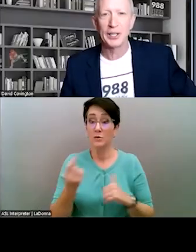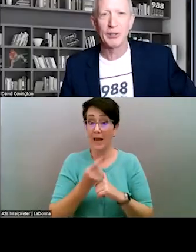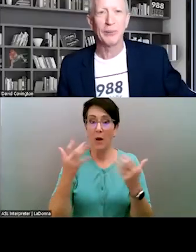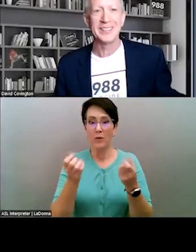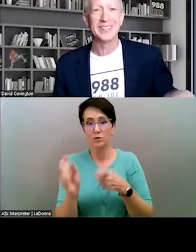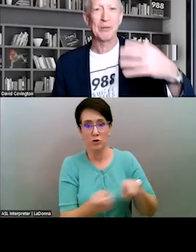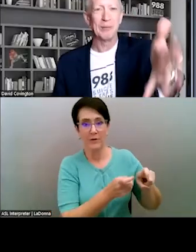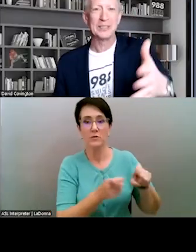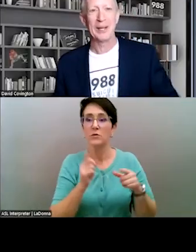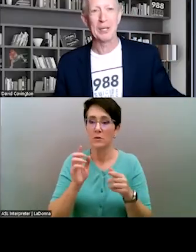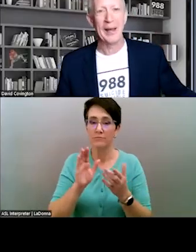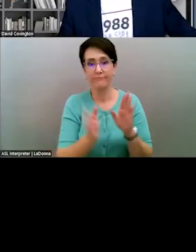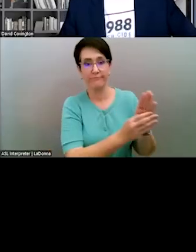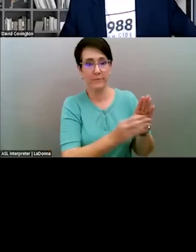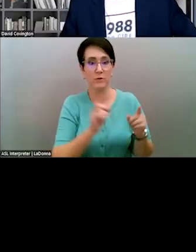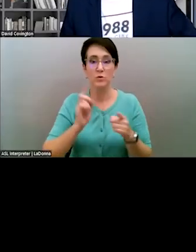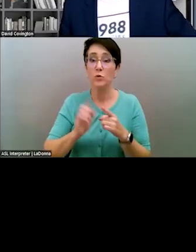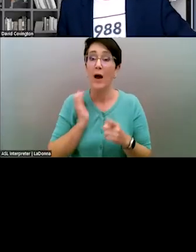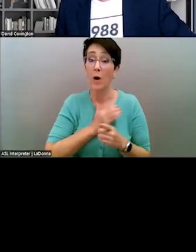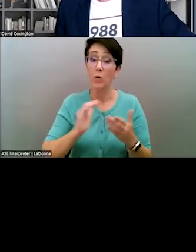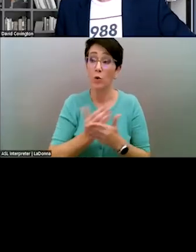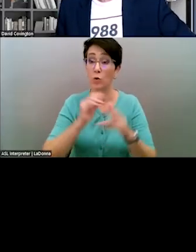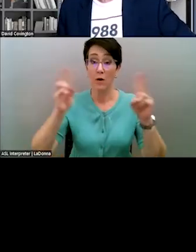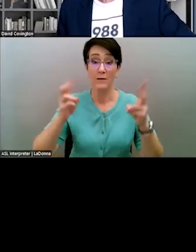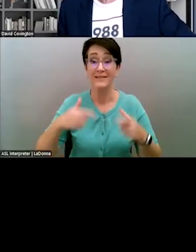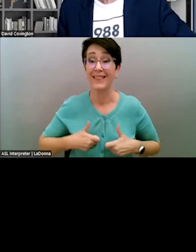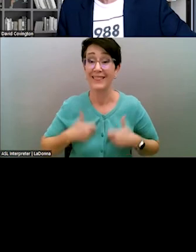WE DIDN'T TALK MUCH ABOUT YOUR BACKGROUND. GREG, YOU HAVE DONE A HOST OF THINGS, STARTING MY LIFE